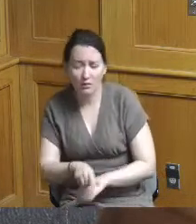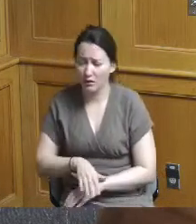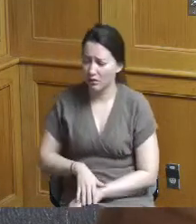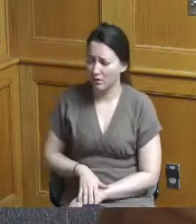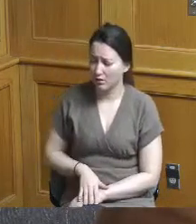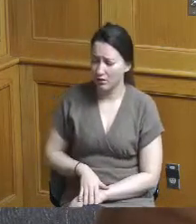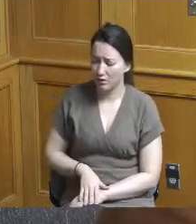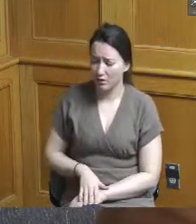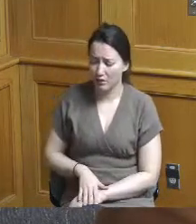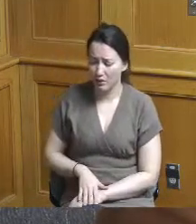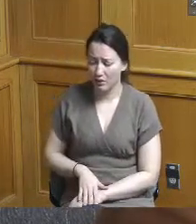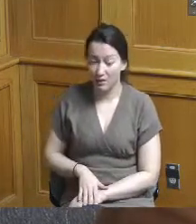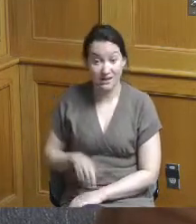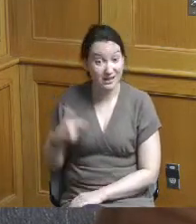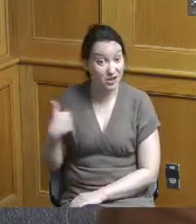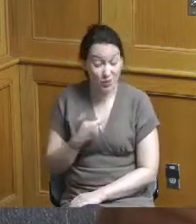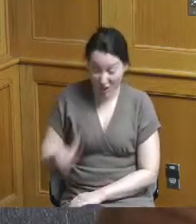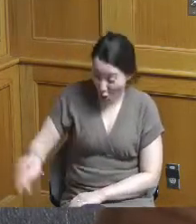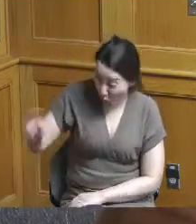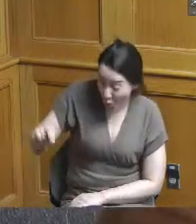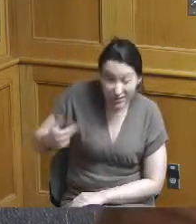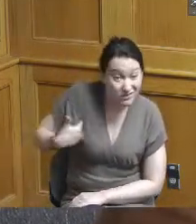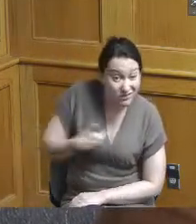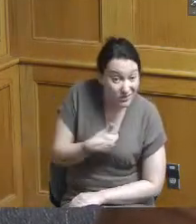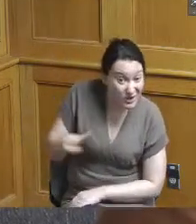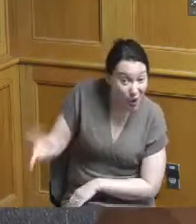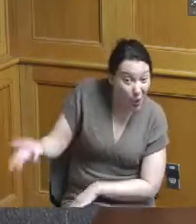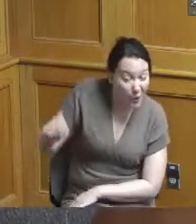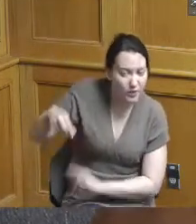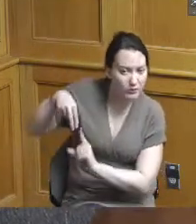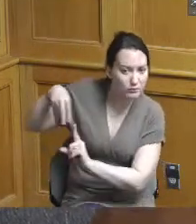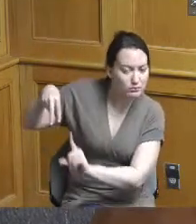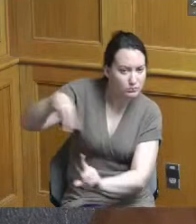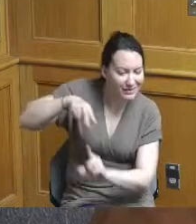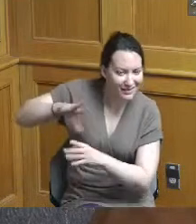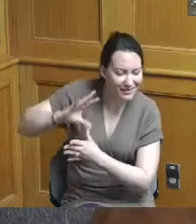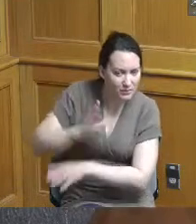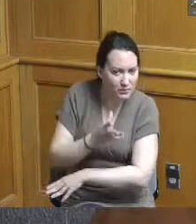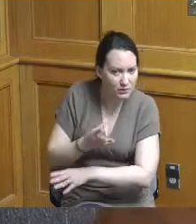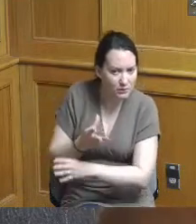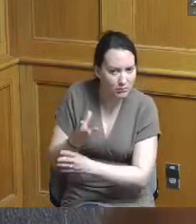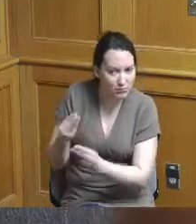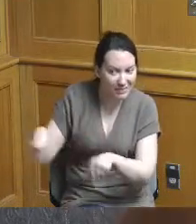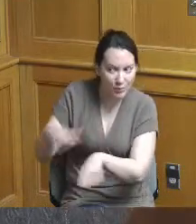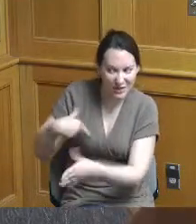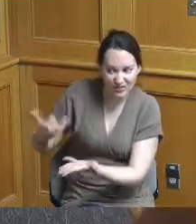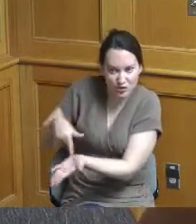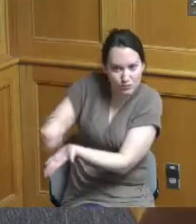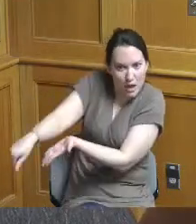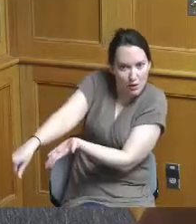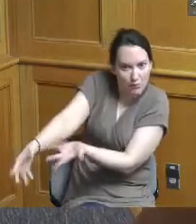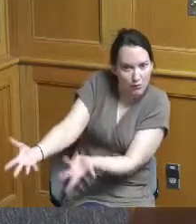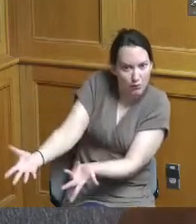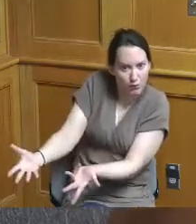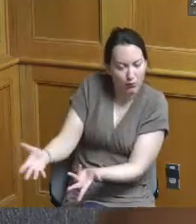have ownership or some kind of we're over the land that we've paid for that's kind of where I'm going